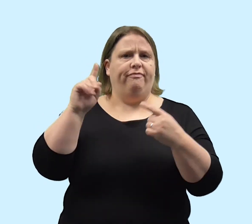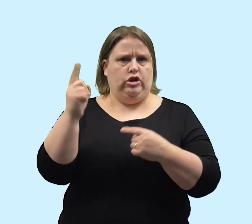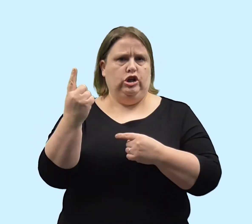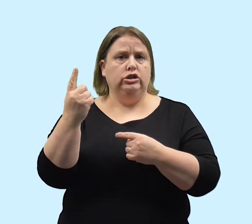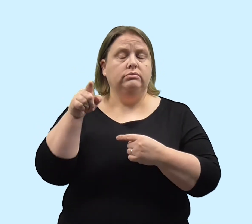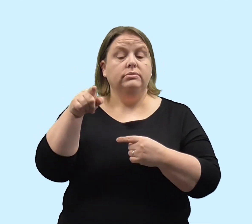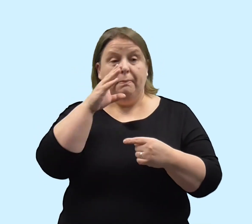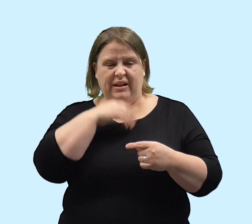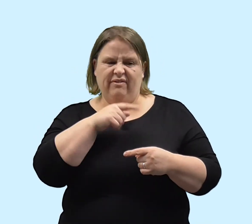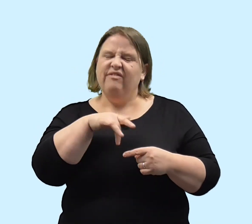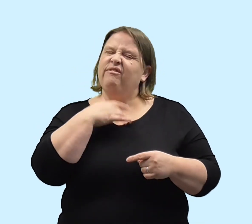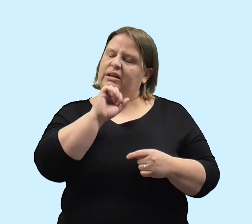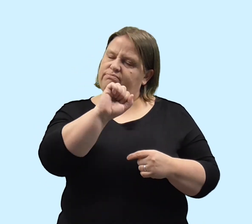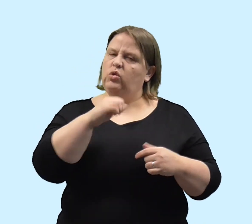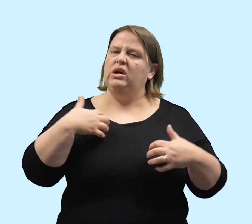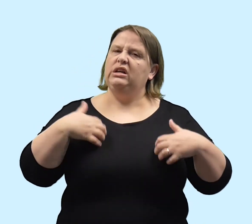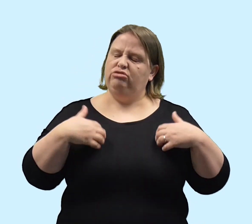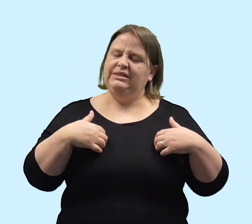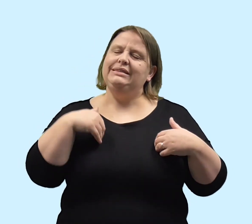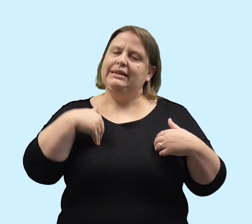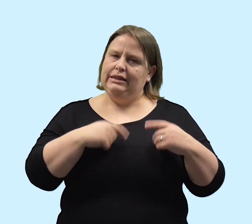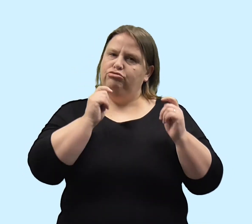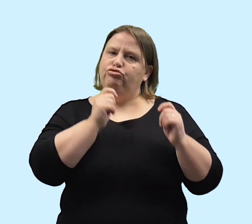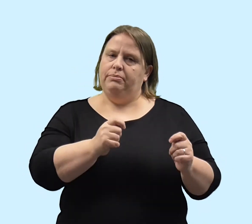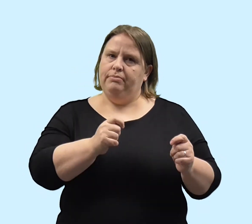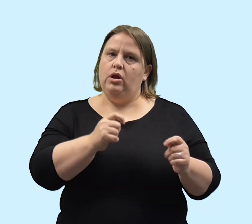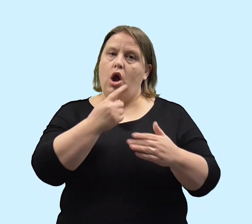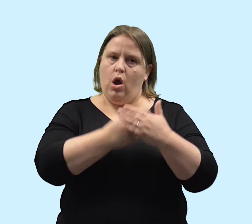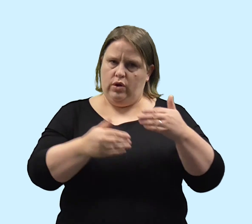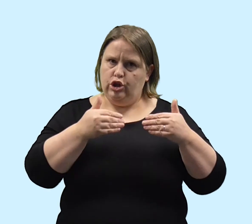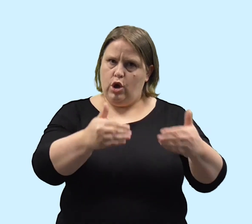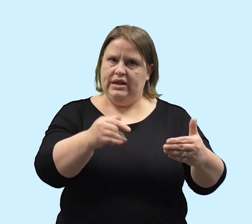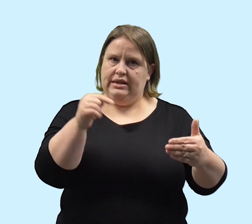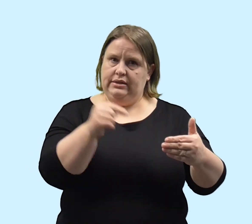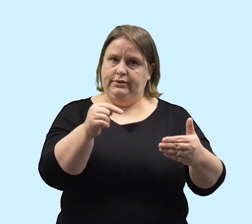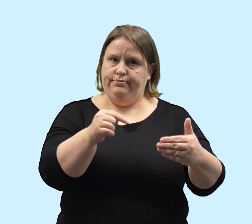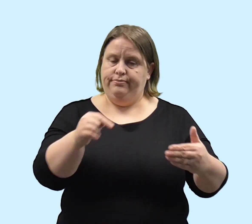believes the treatment is in your interests.